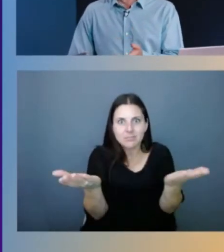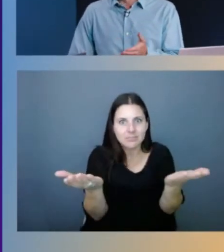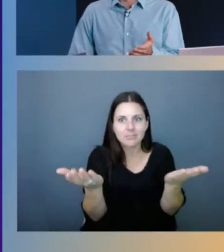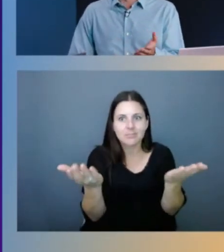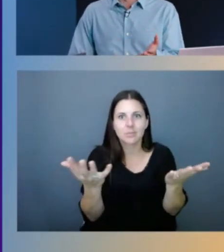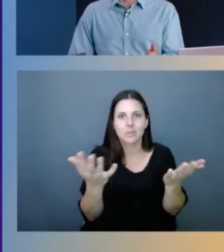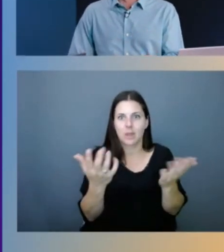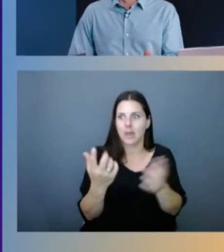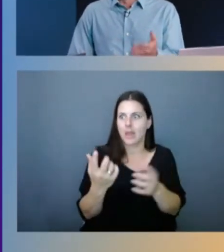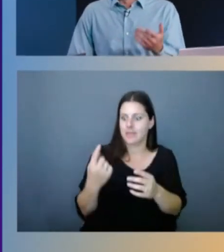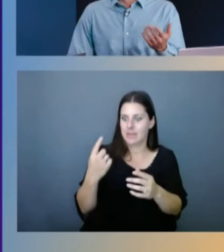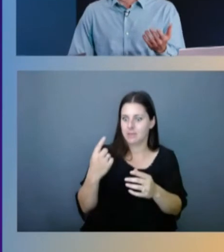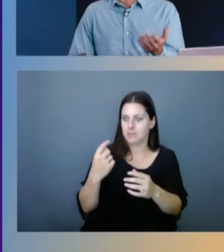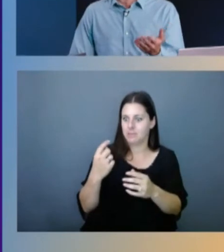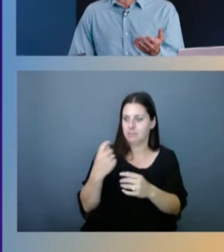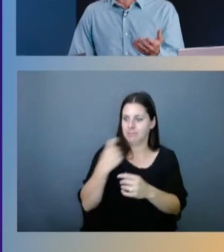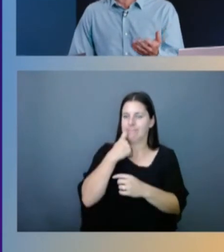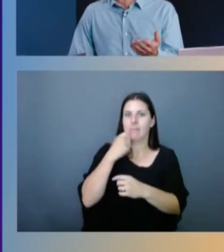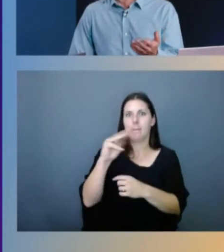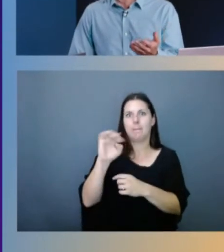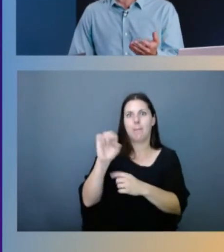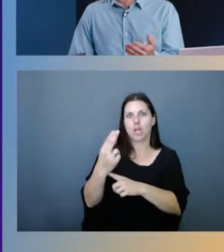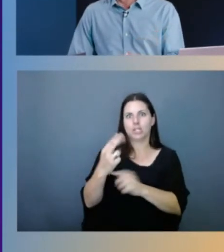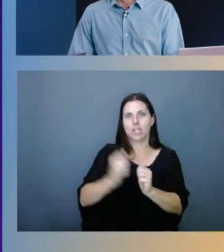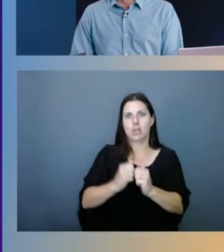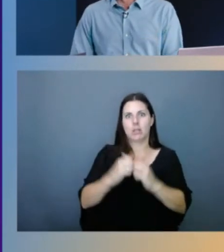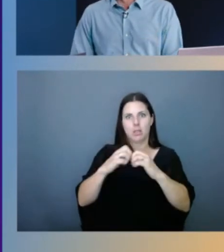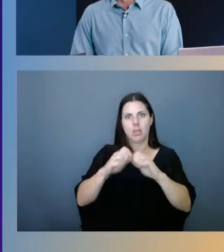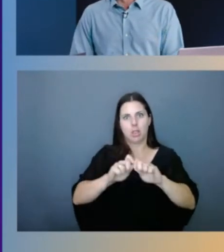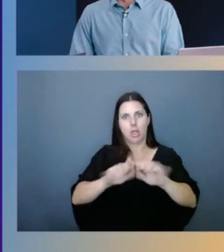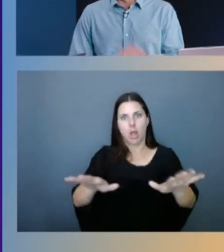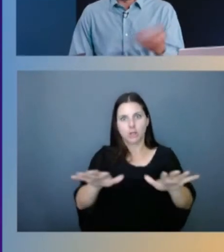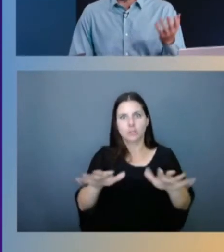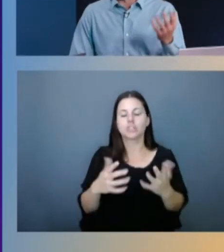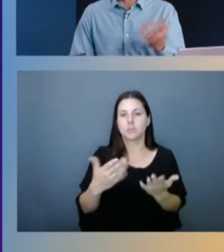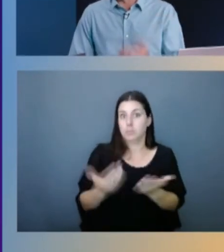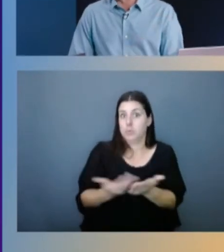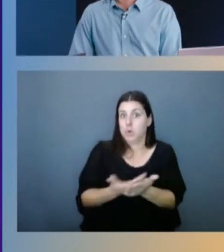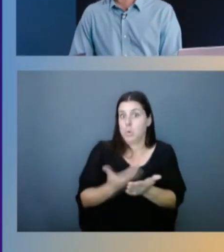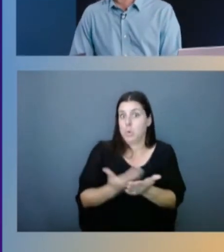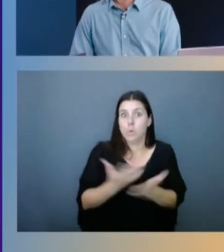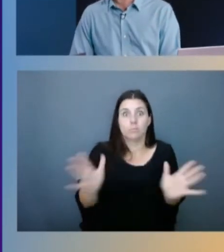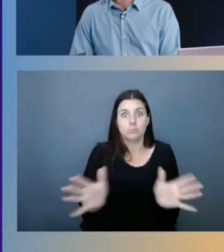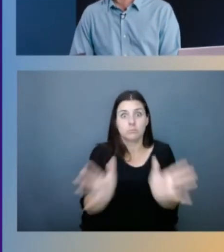In March this year, so pretty new that it's out there. I would encourage people to take a look and try it out